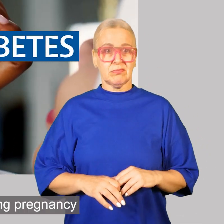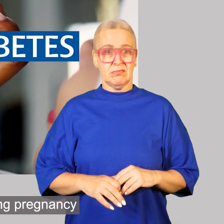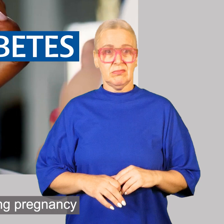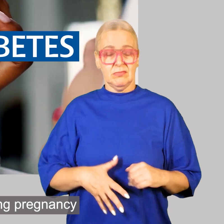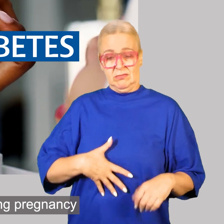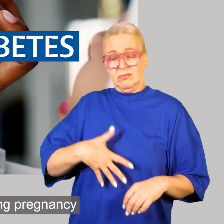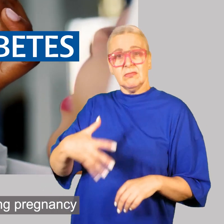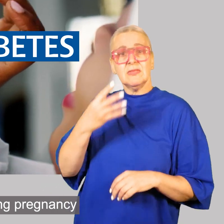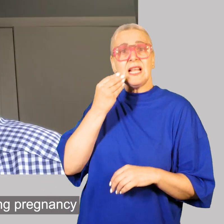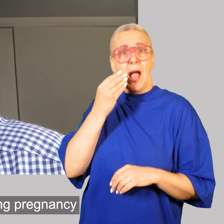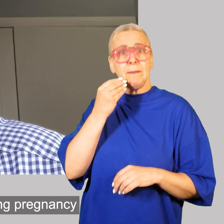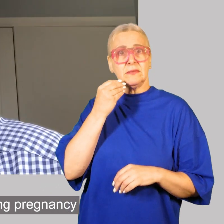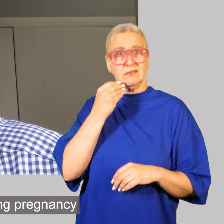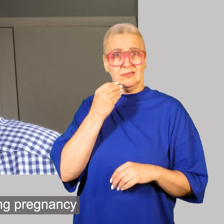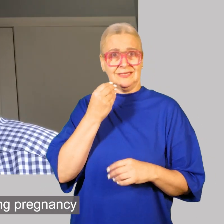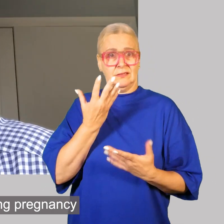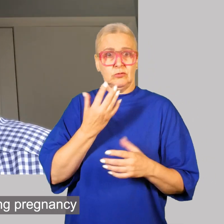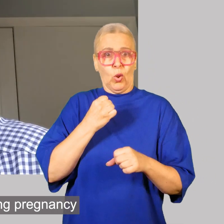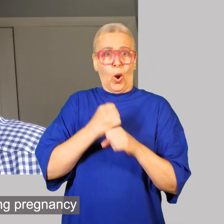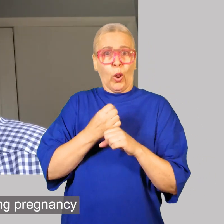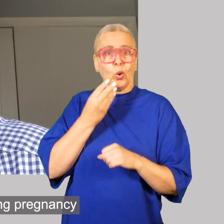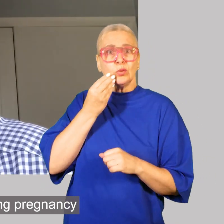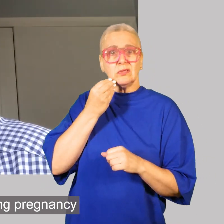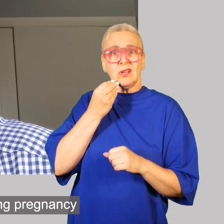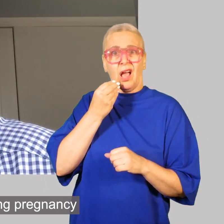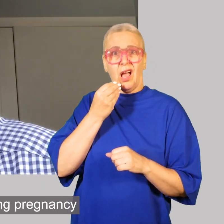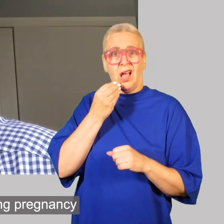Gestational diabetes is glucose intolerance during pregnancy